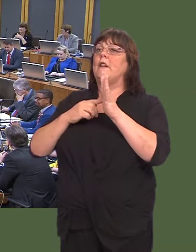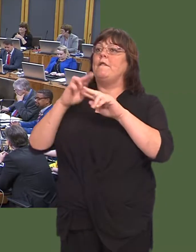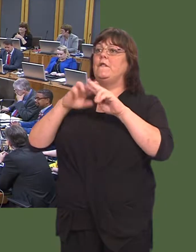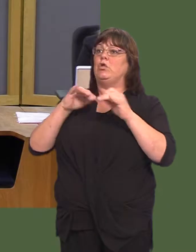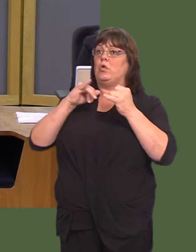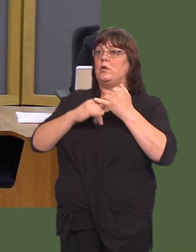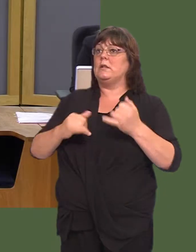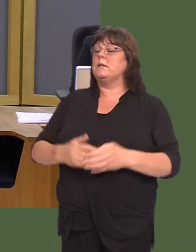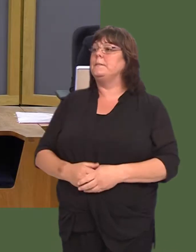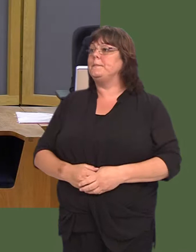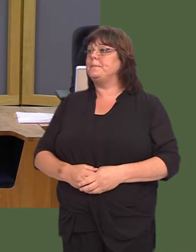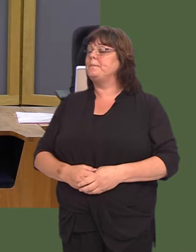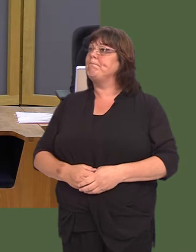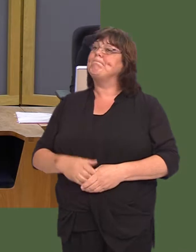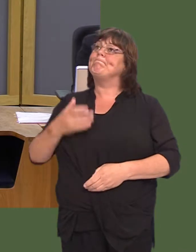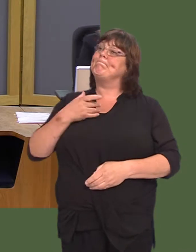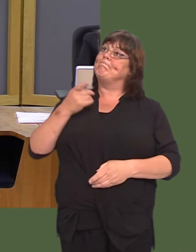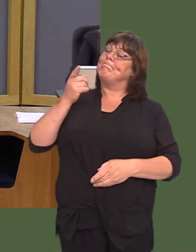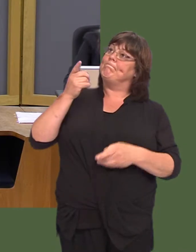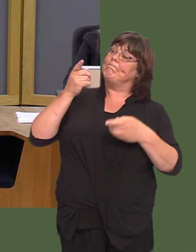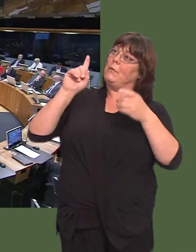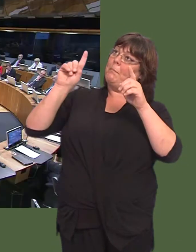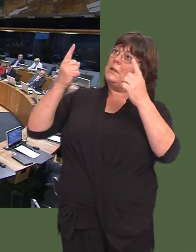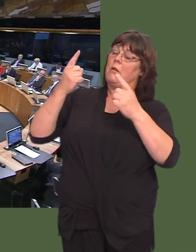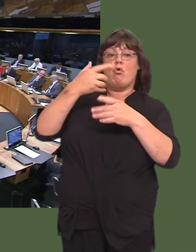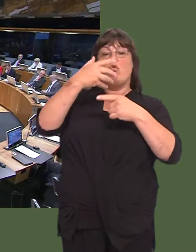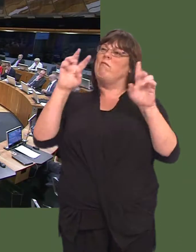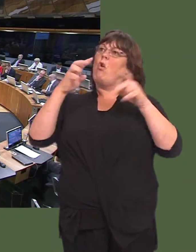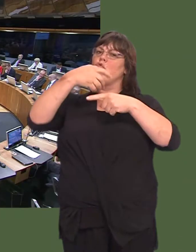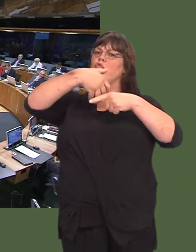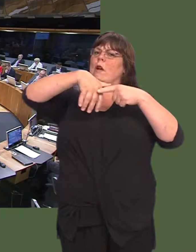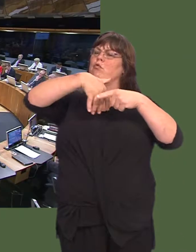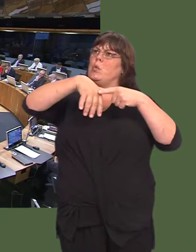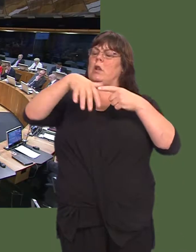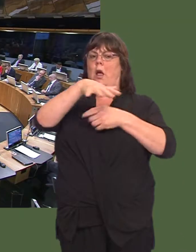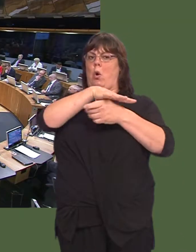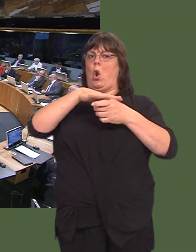Janet Finch-Saunders: First Minister, grass-roots training in football is so often crucial to